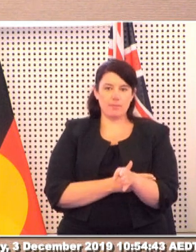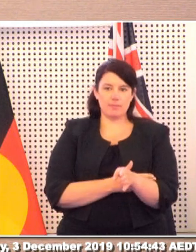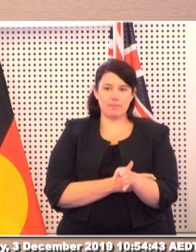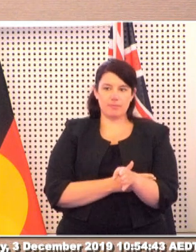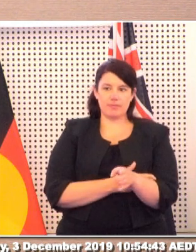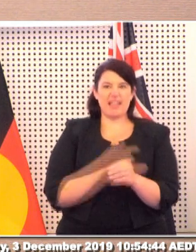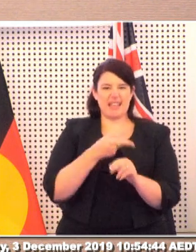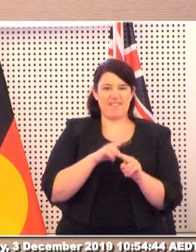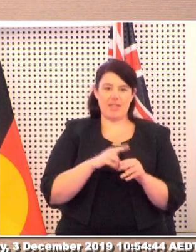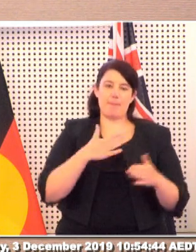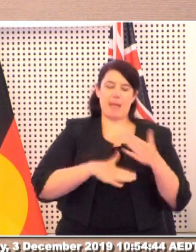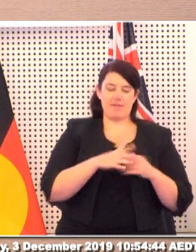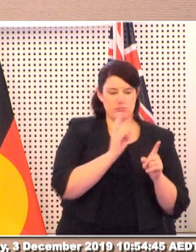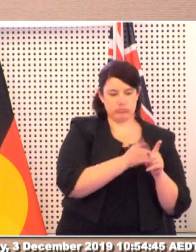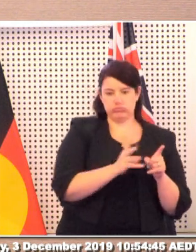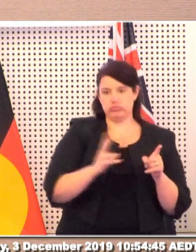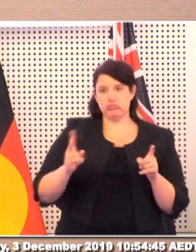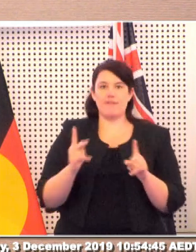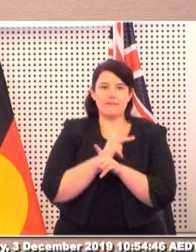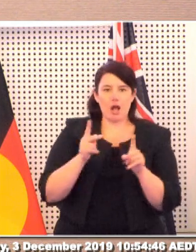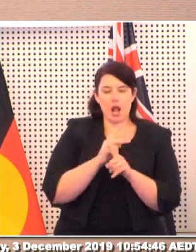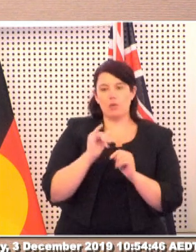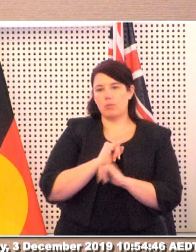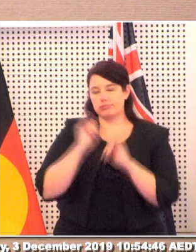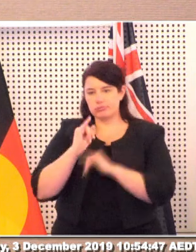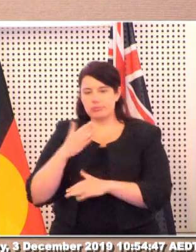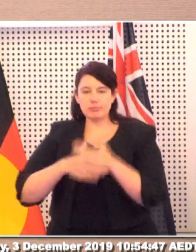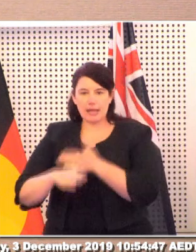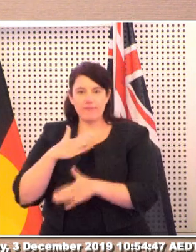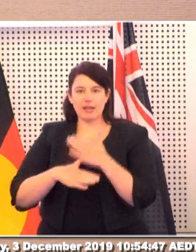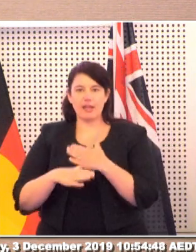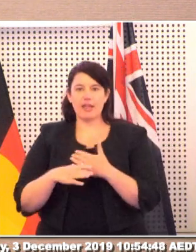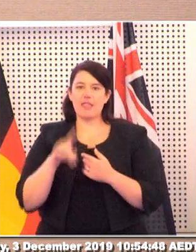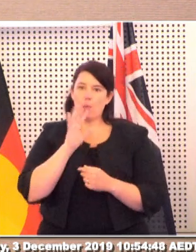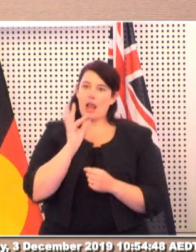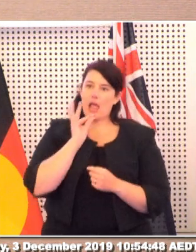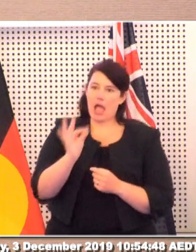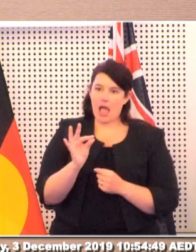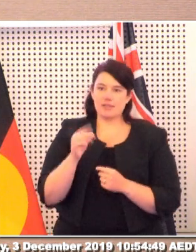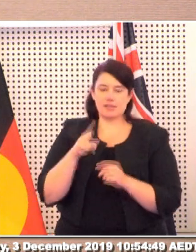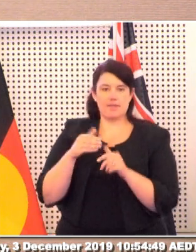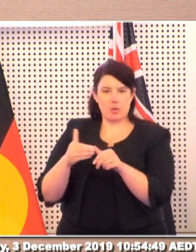pattern of behaviour that they are seeking some form of response to. Okay.